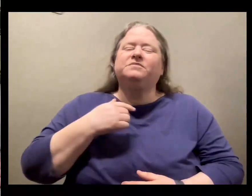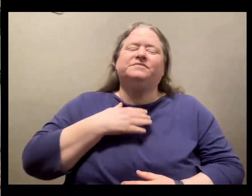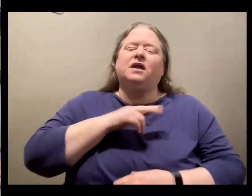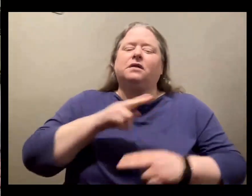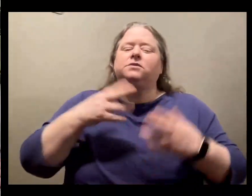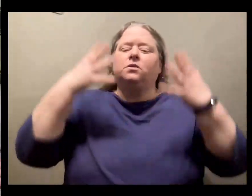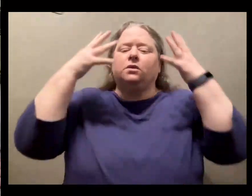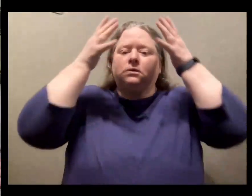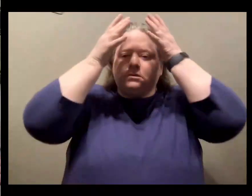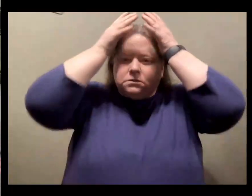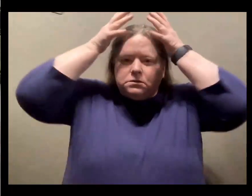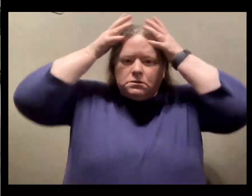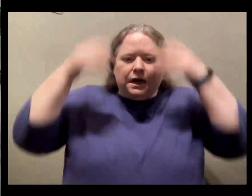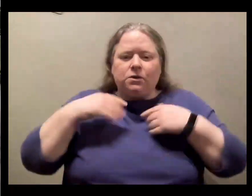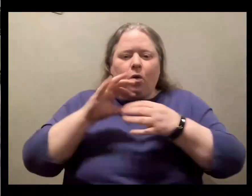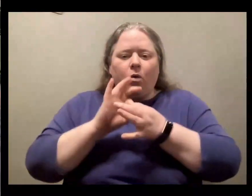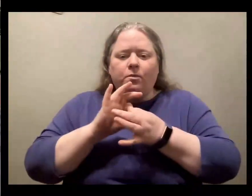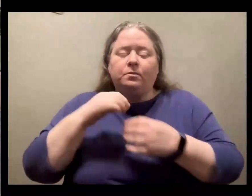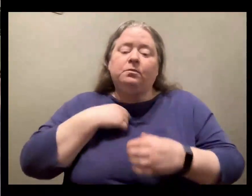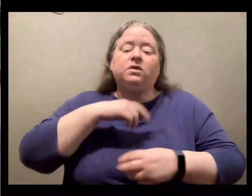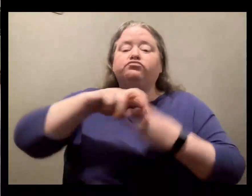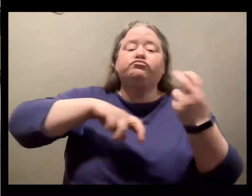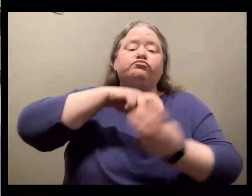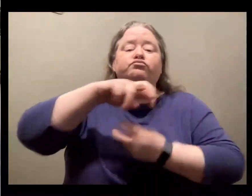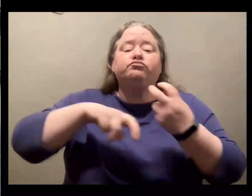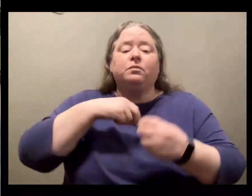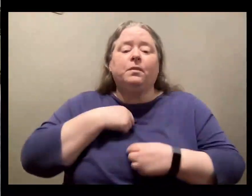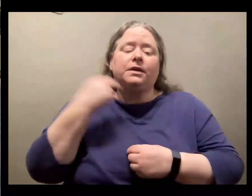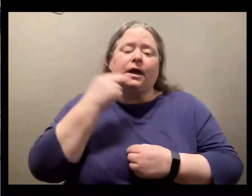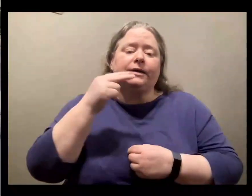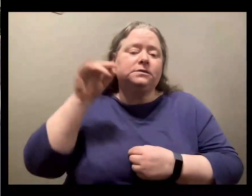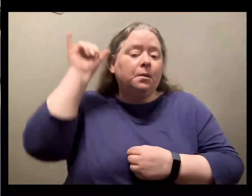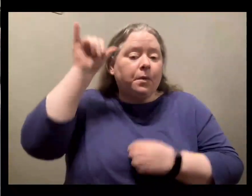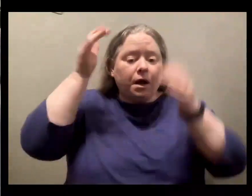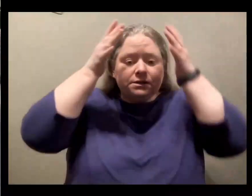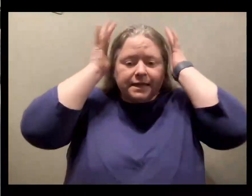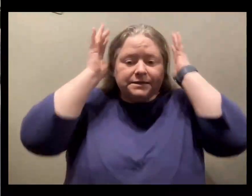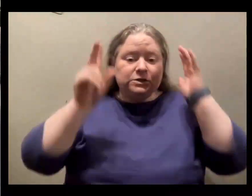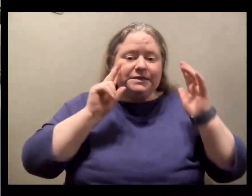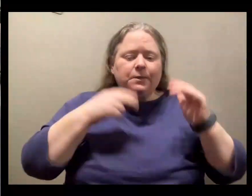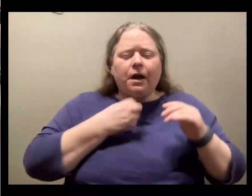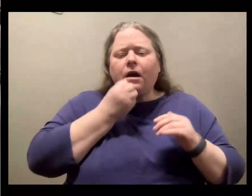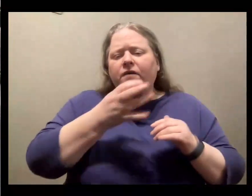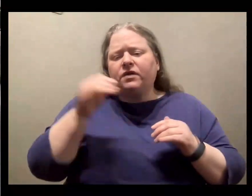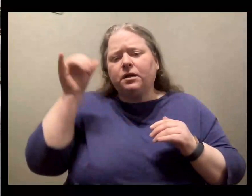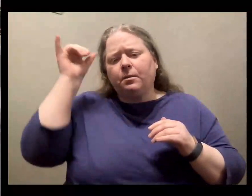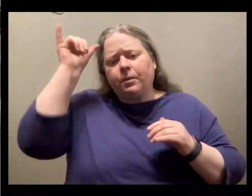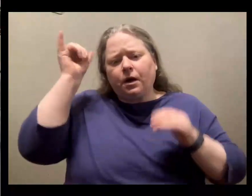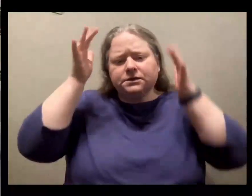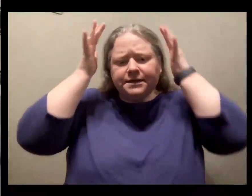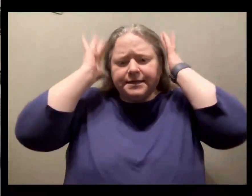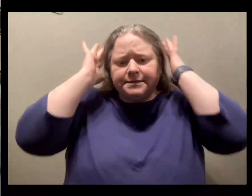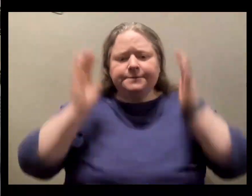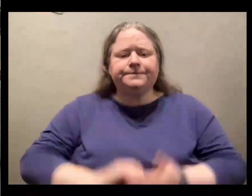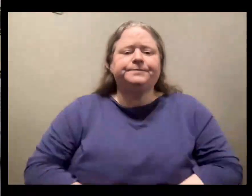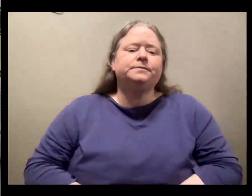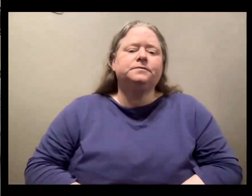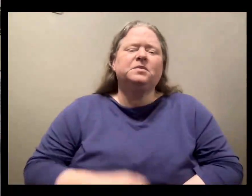I tend not to wear the headgear at home - I go around in my nice bald head - as you can see, my lovely bald head .